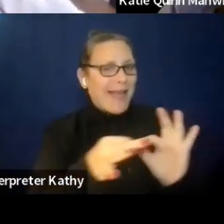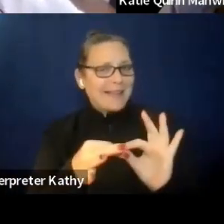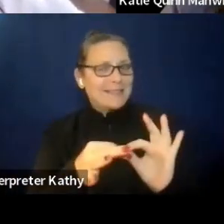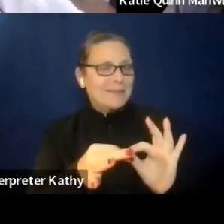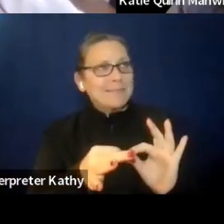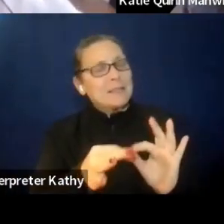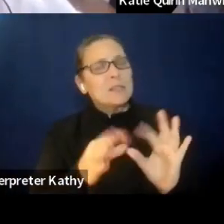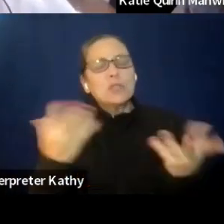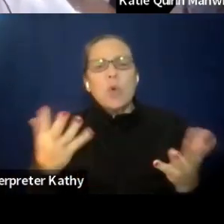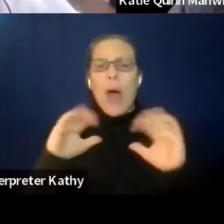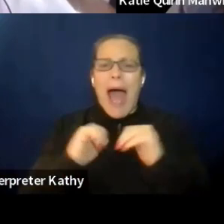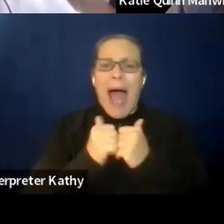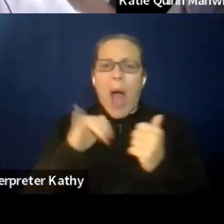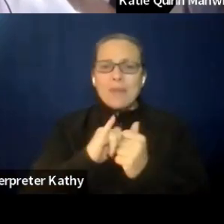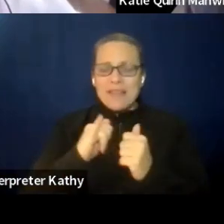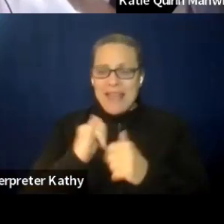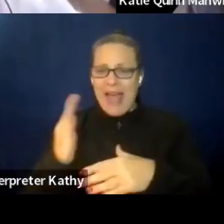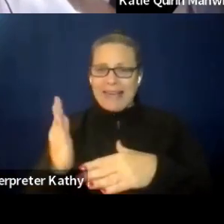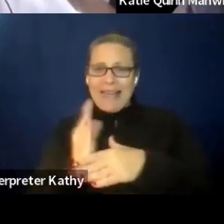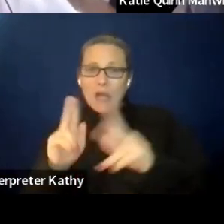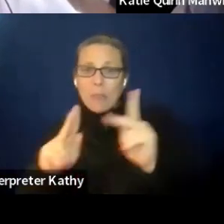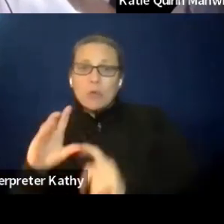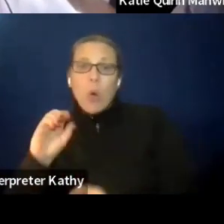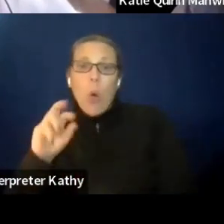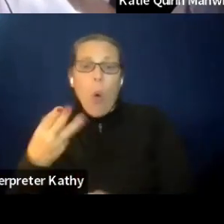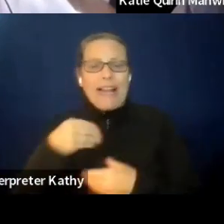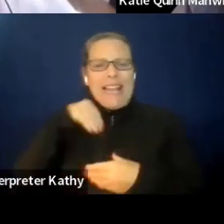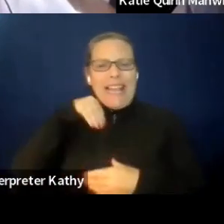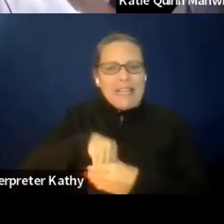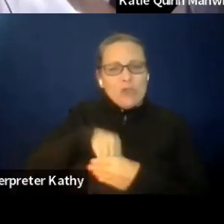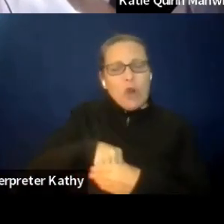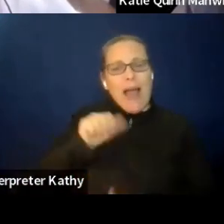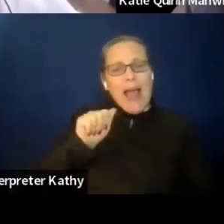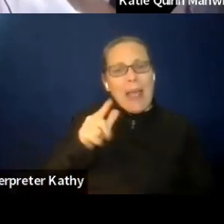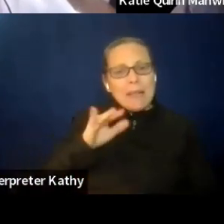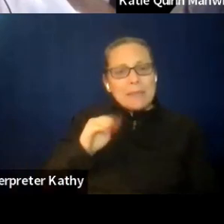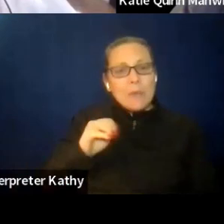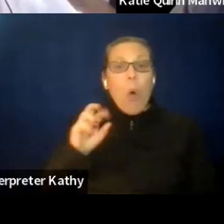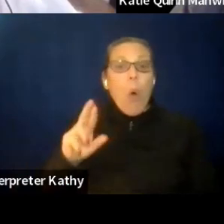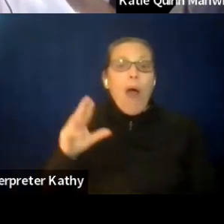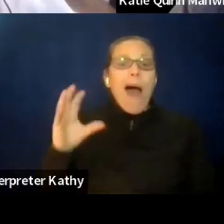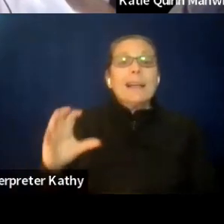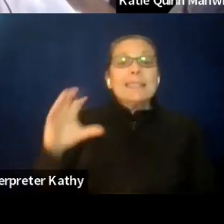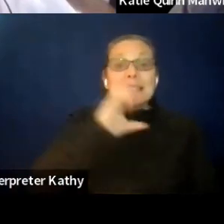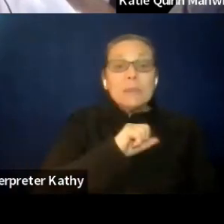And I'm going to ask another question now, and it's related, but, yeah, how